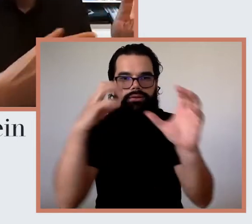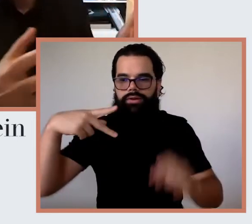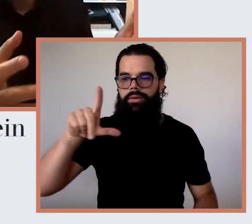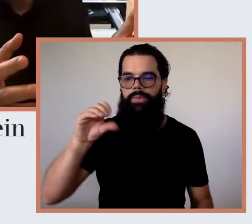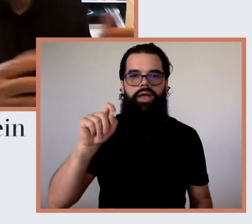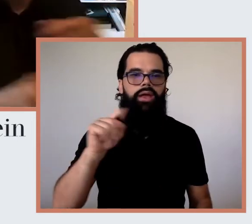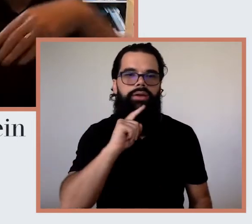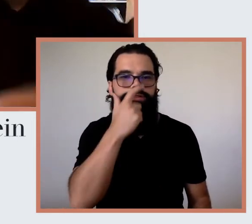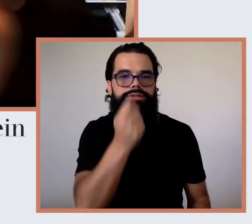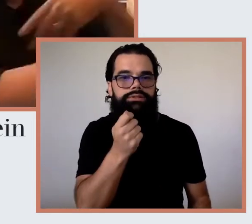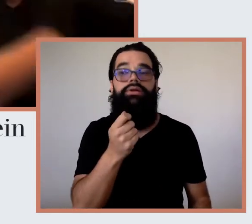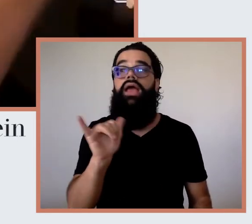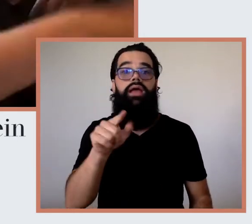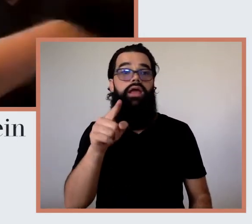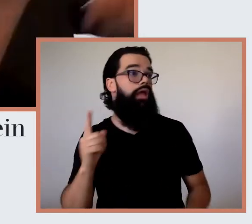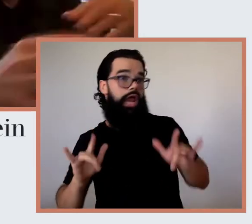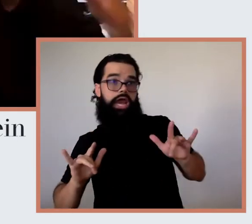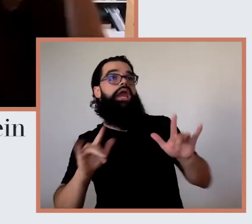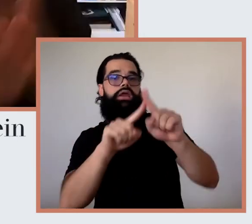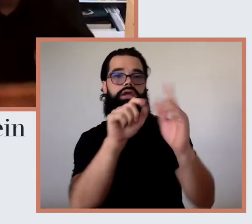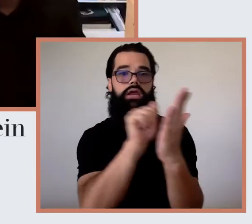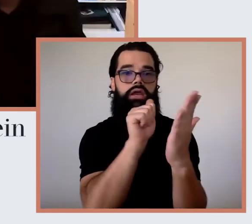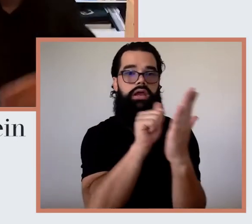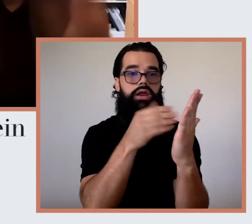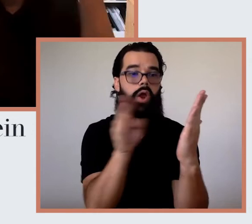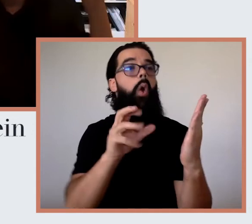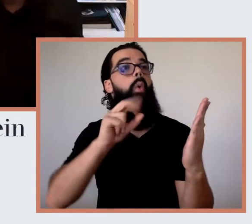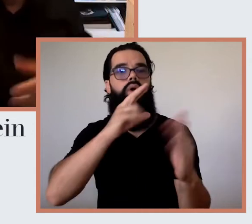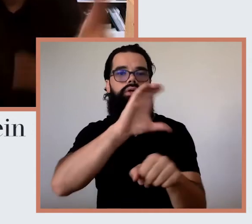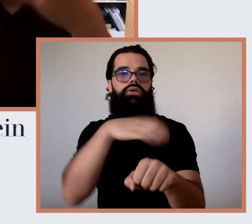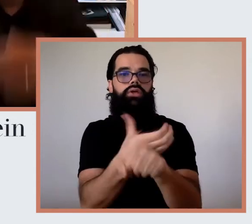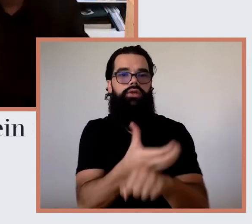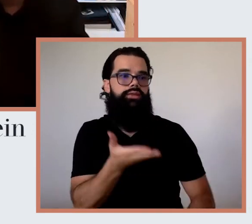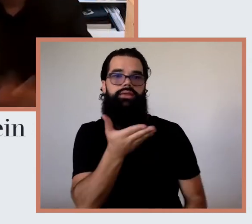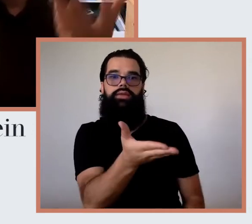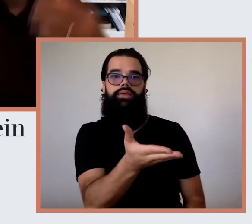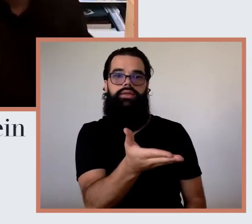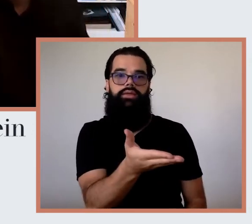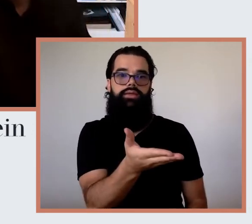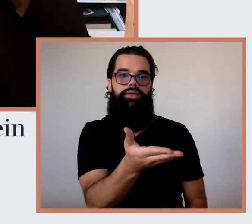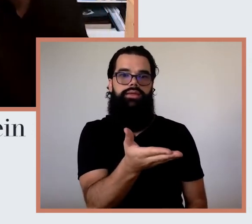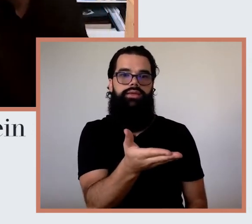but most cases, no, all that stuff just goes away and you'll start with a knock at the door and she opens it. And there's her friend, Carly at the door.